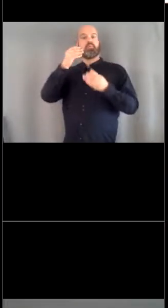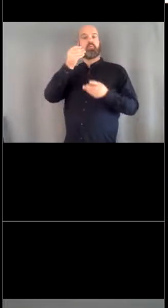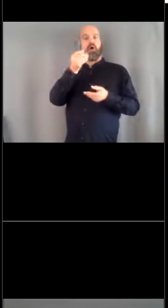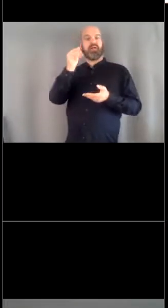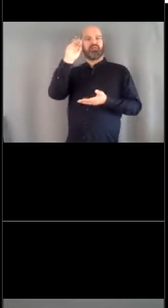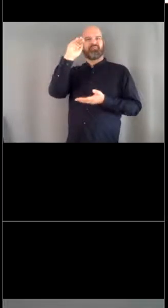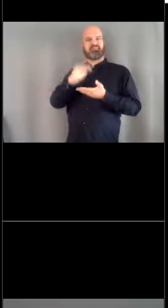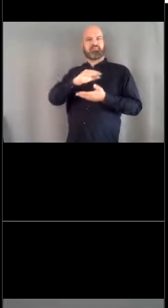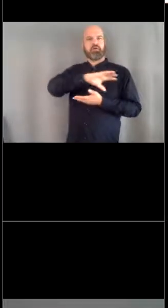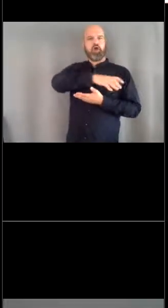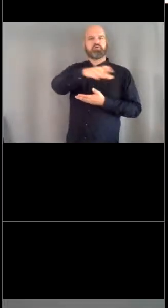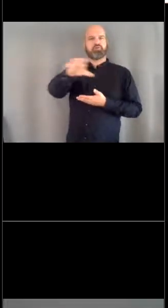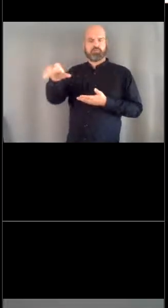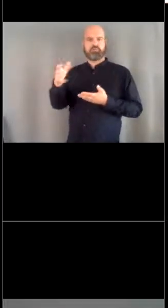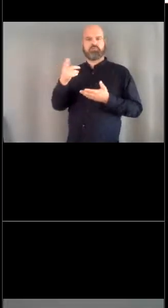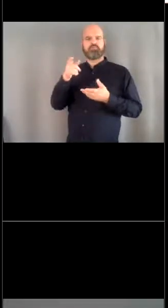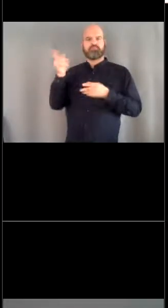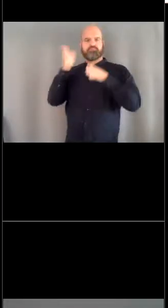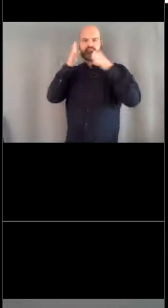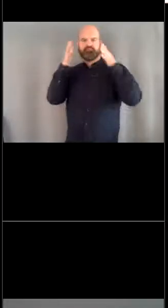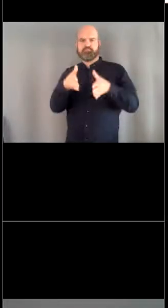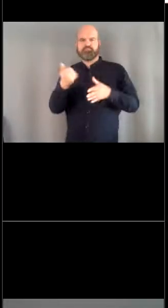Hello, everyone. Nice to be with you.